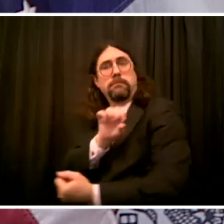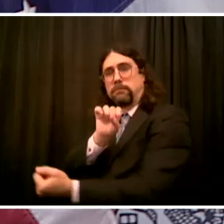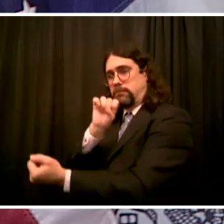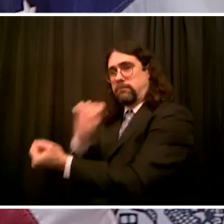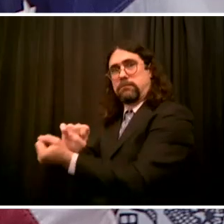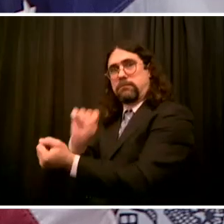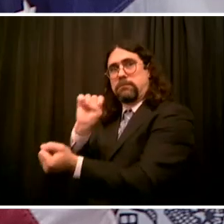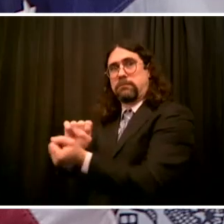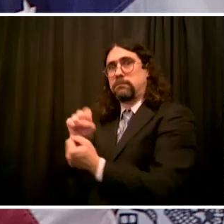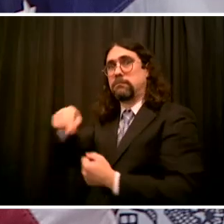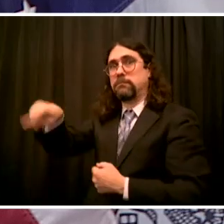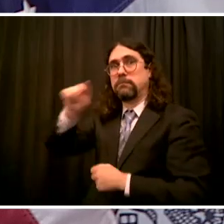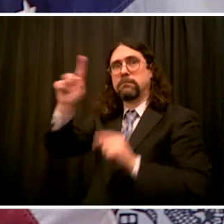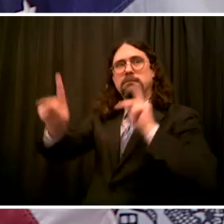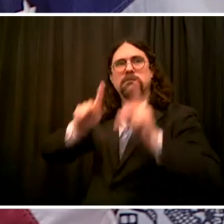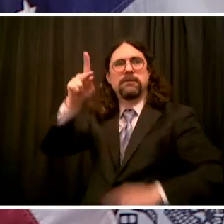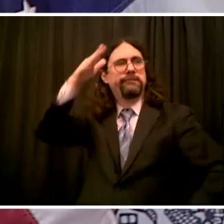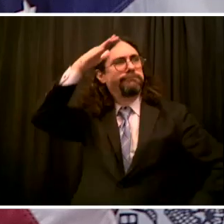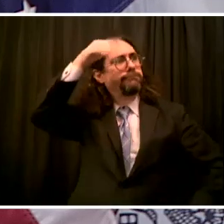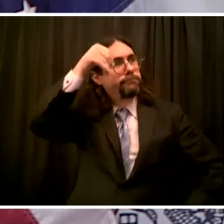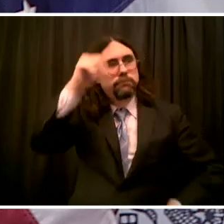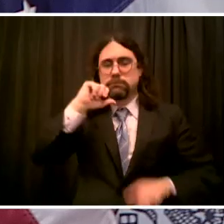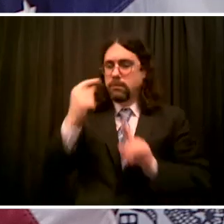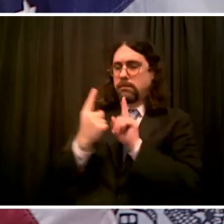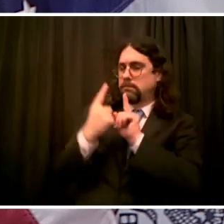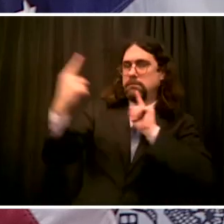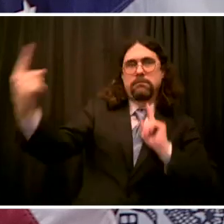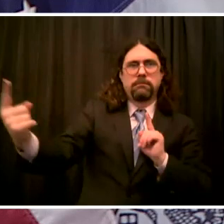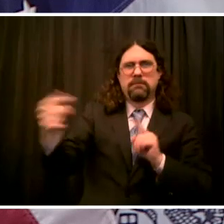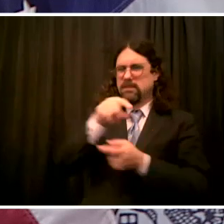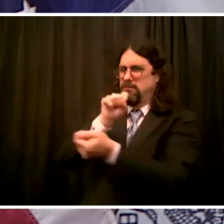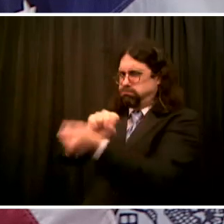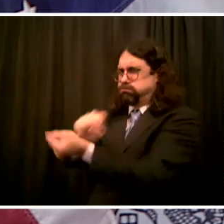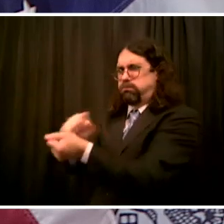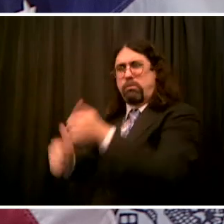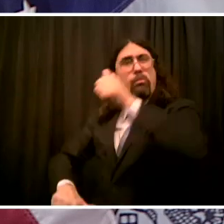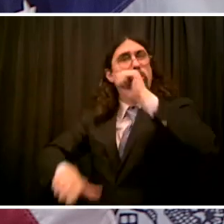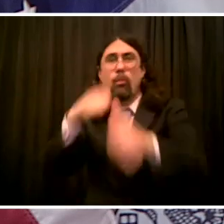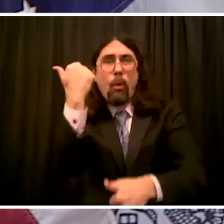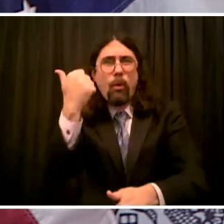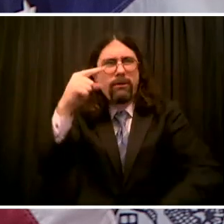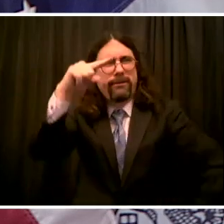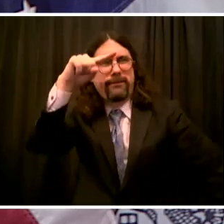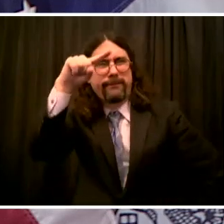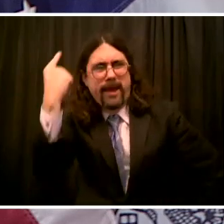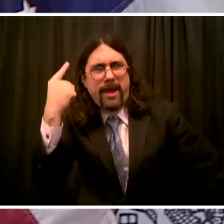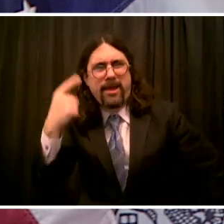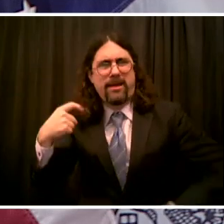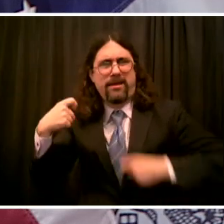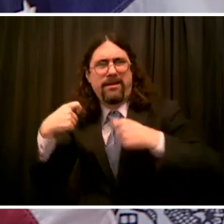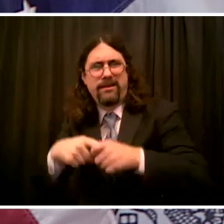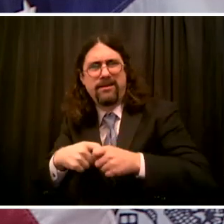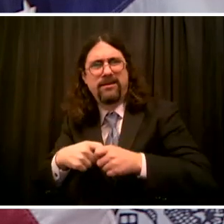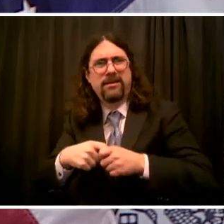AS WE CONTINUE TO SORT OF GO INTO THE SUMMERND A